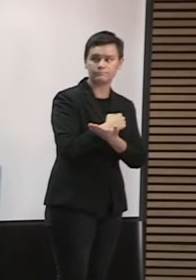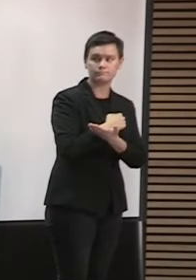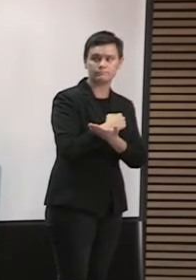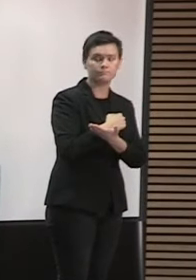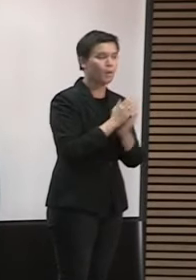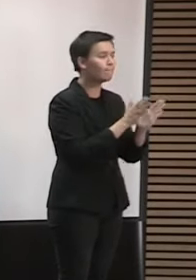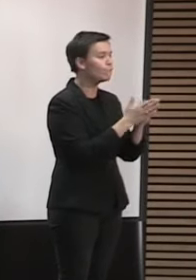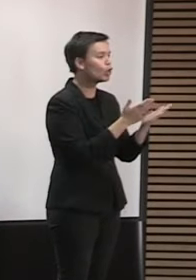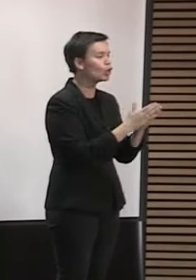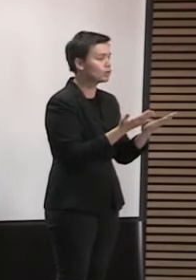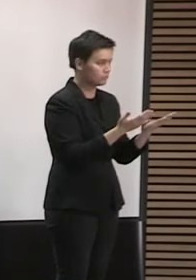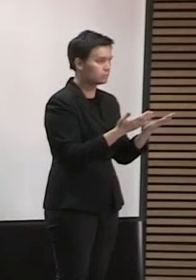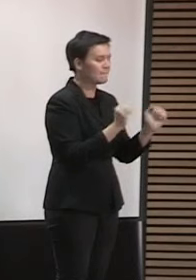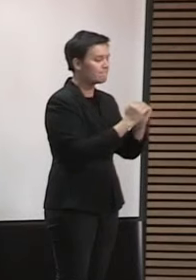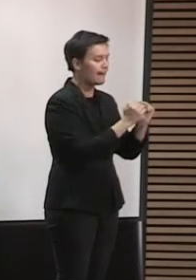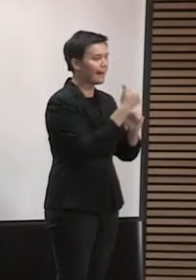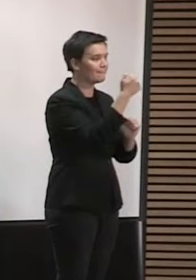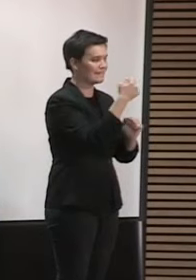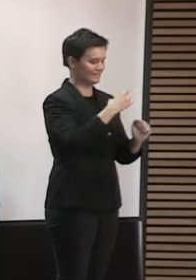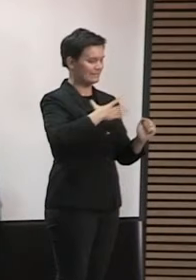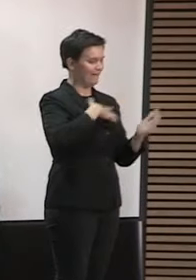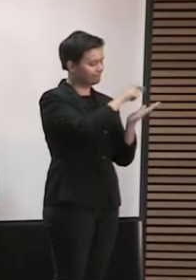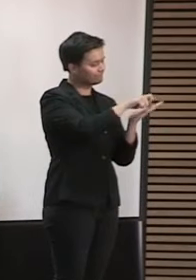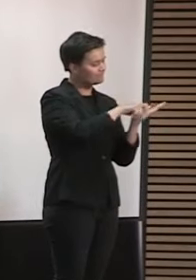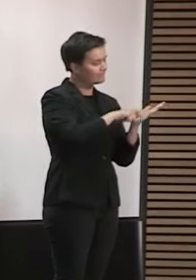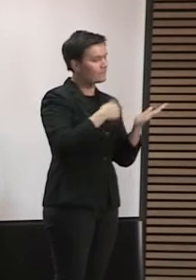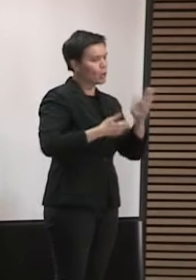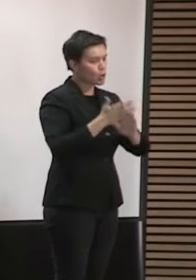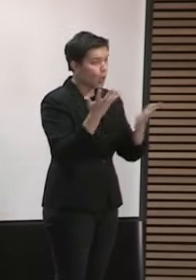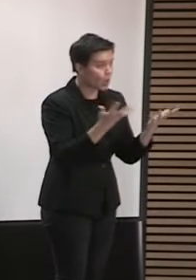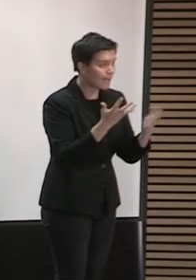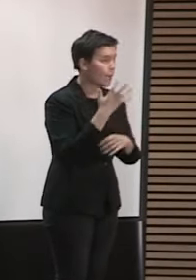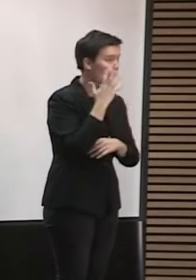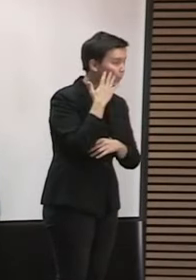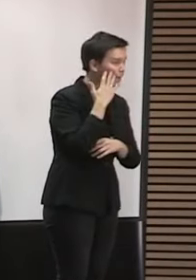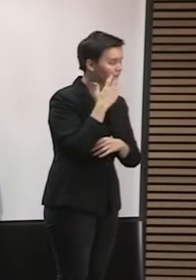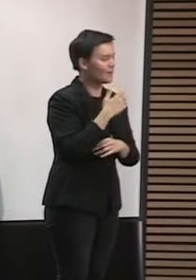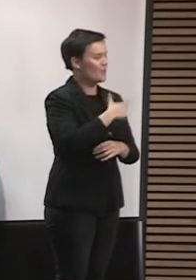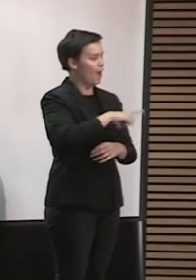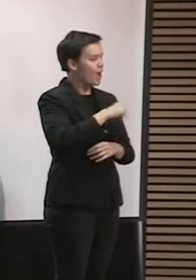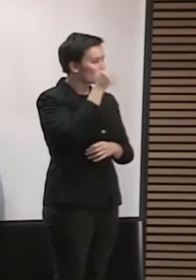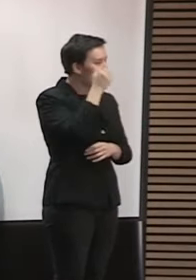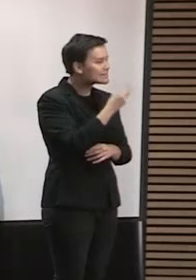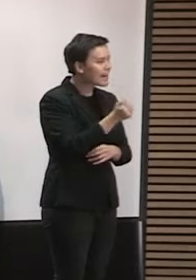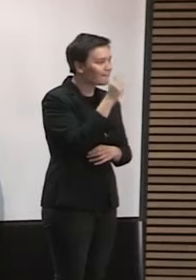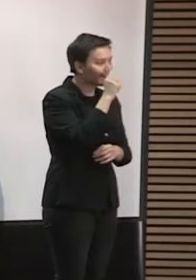Yeah, look, Canterbury DHB clearly has strained relationships down there at the moment. It's